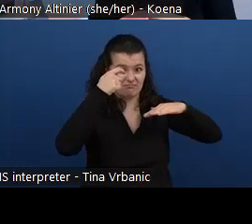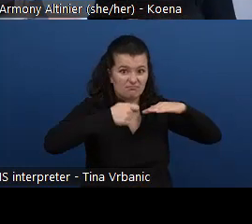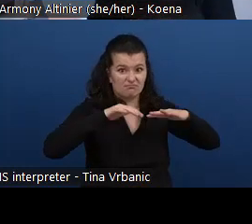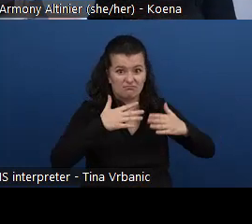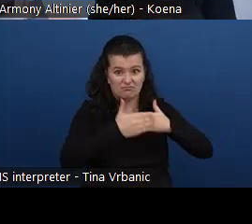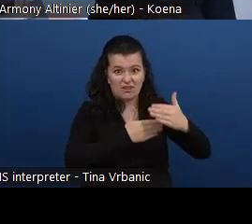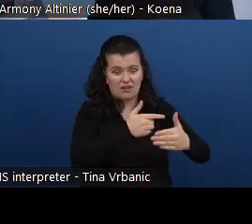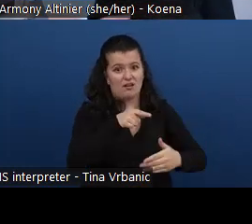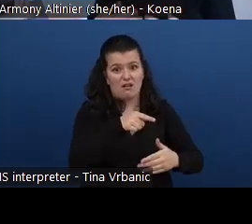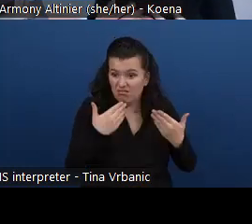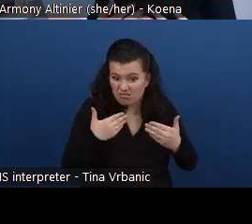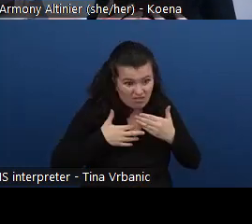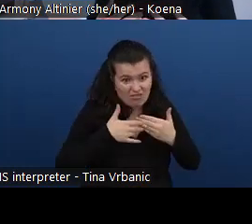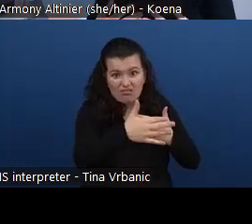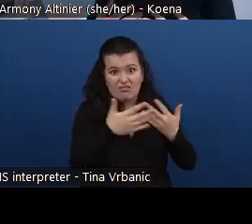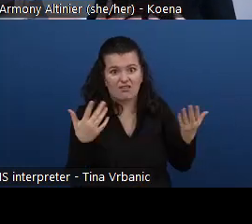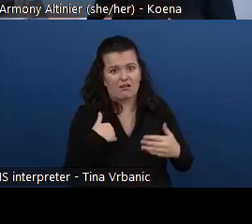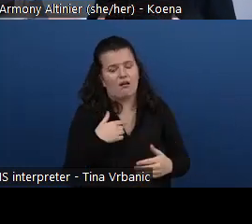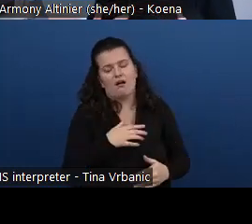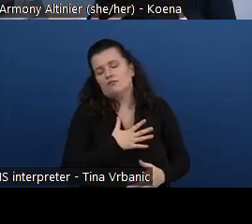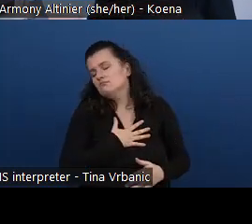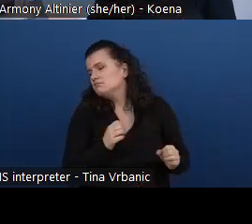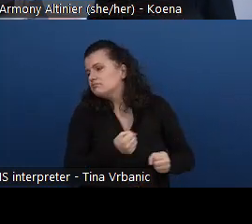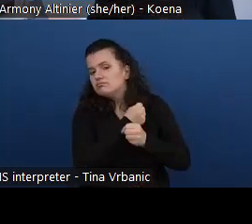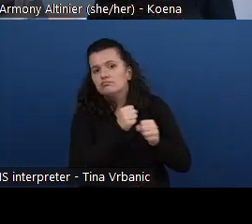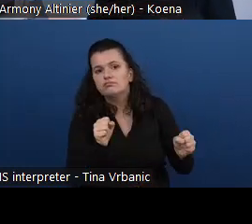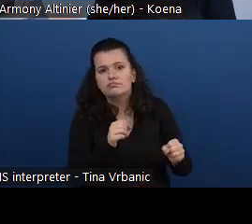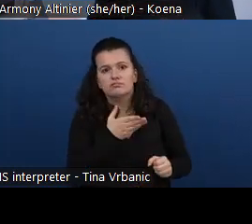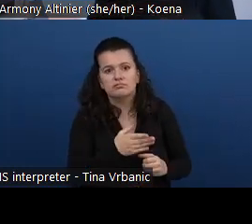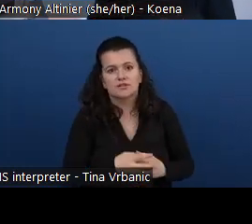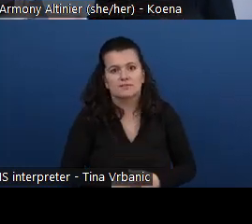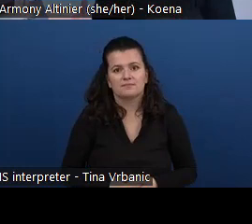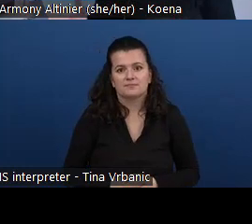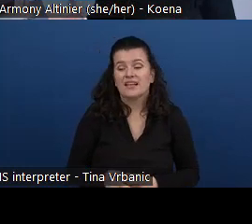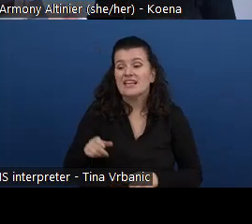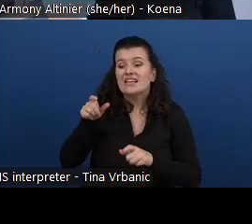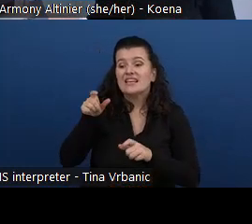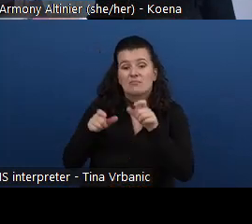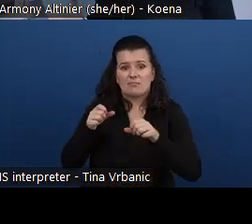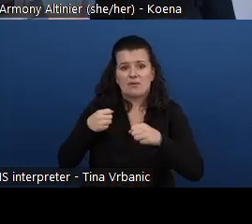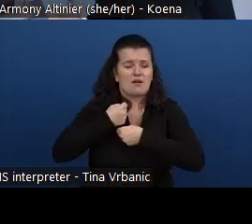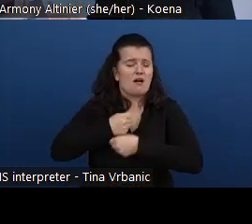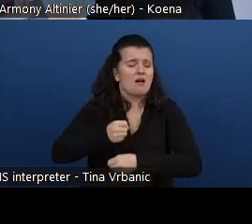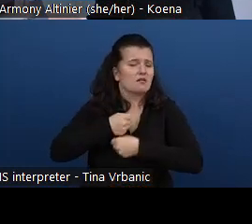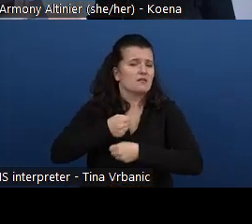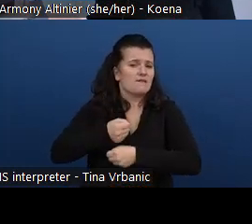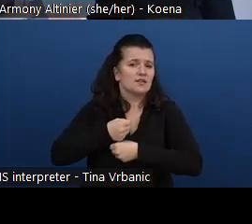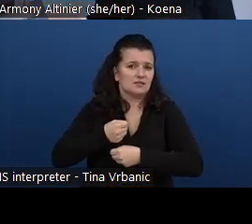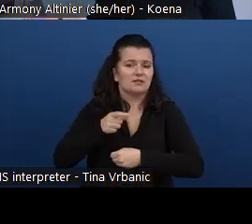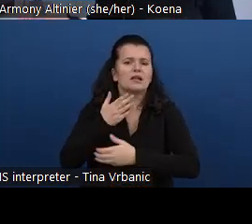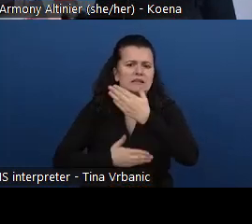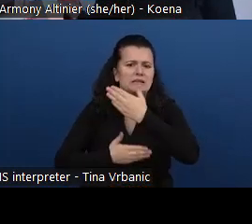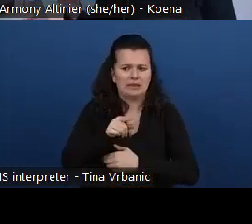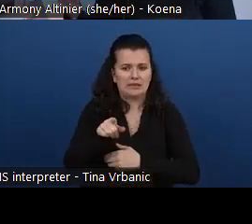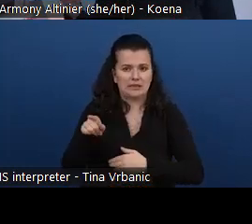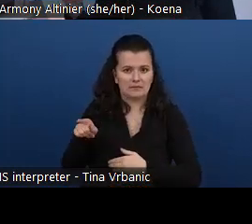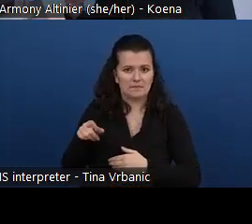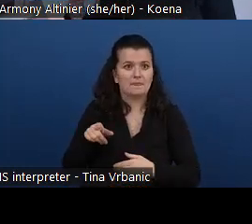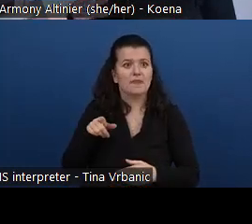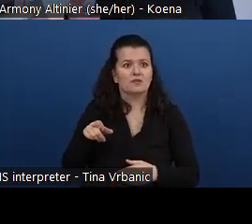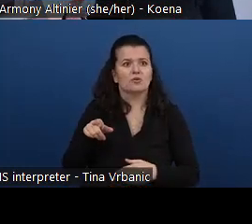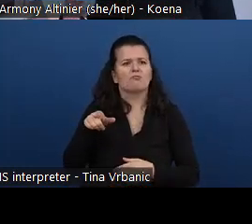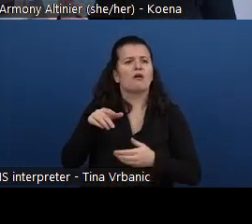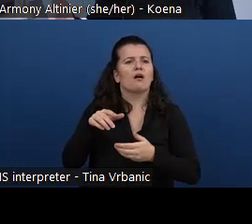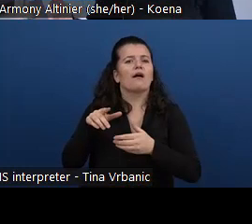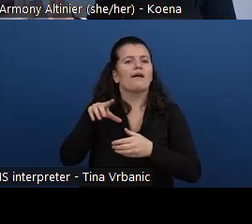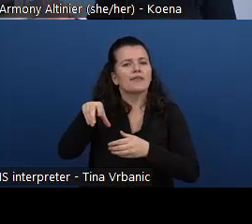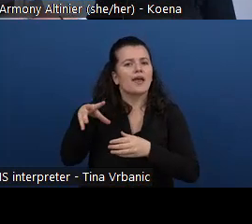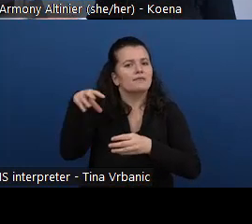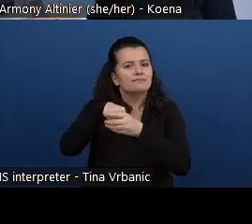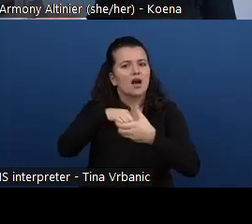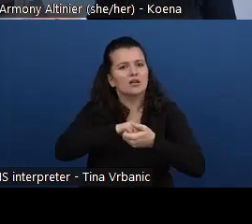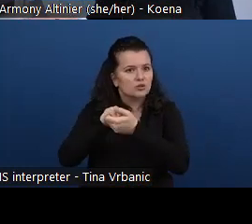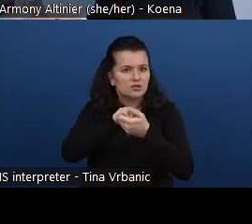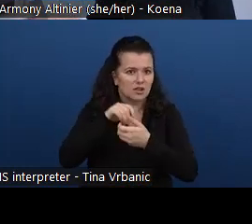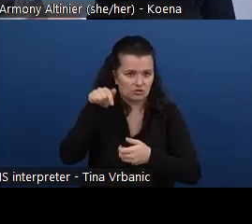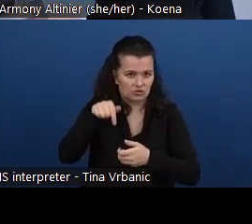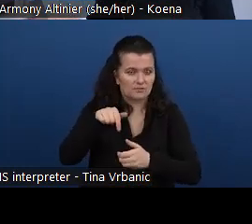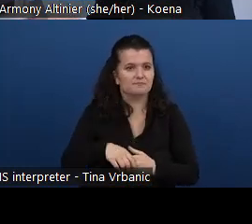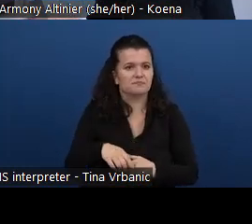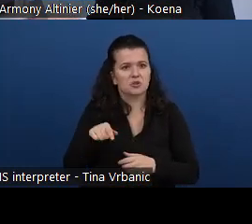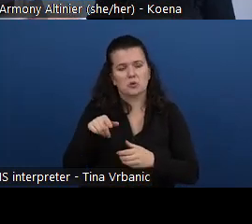We have disabled activists that decided to protest for accessibility